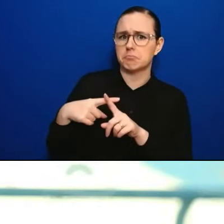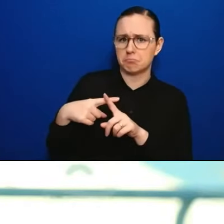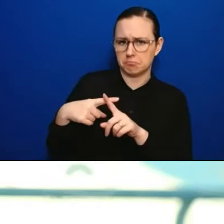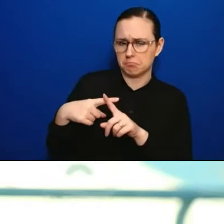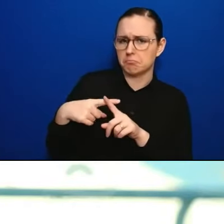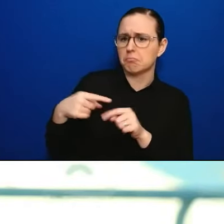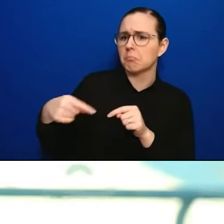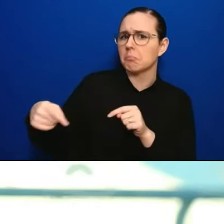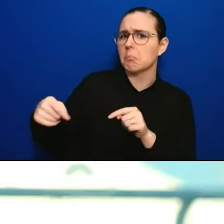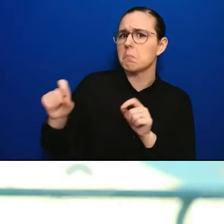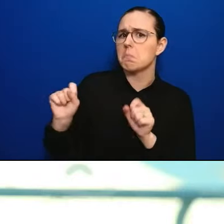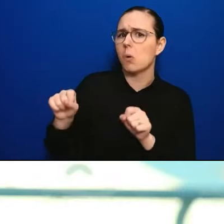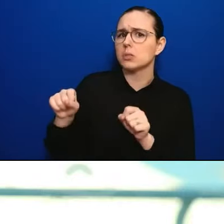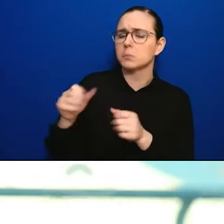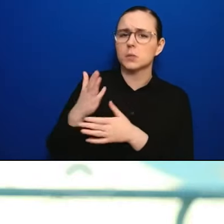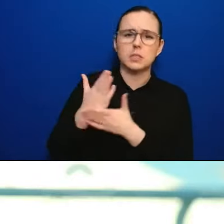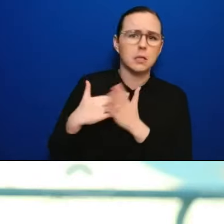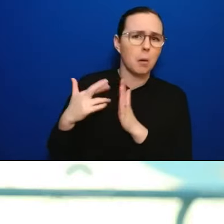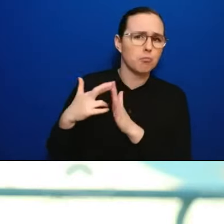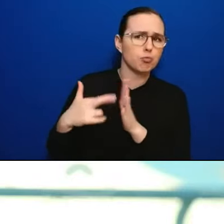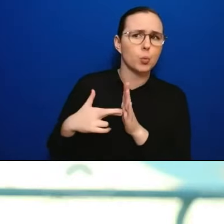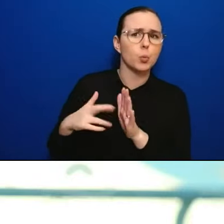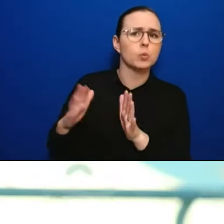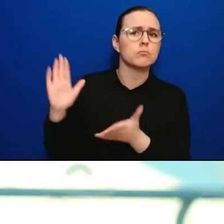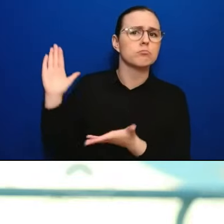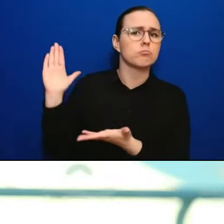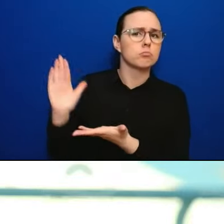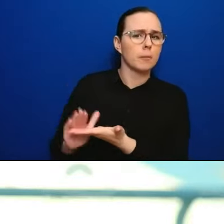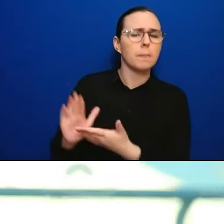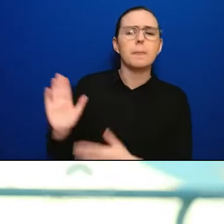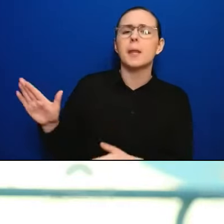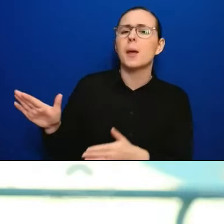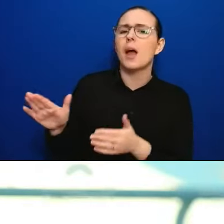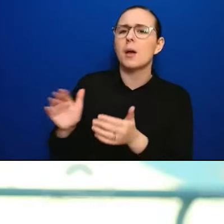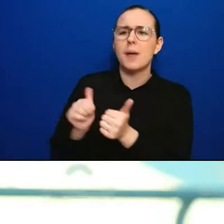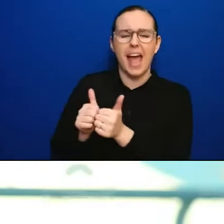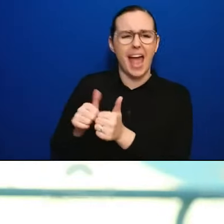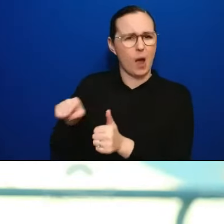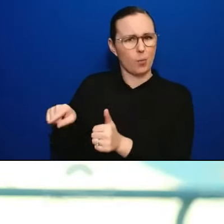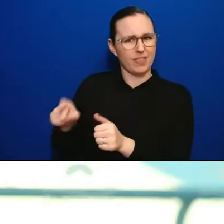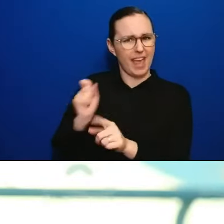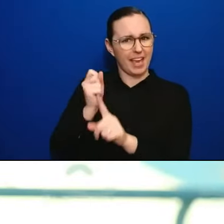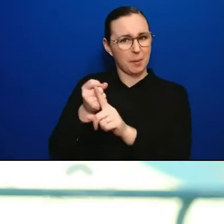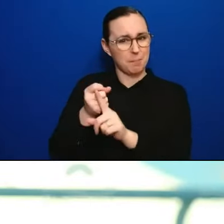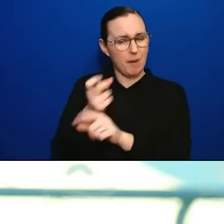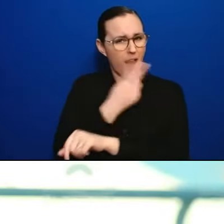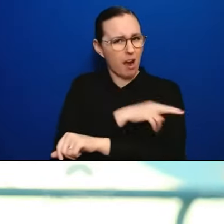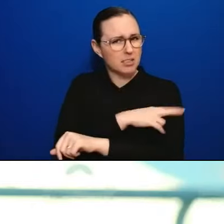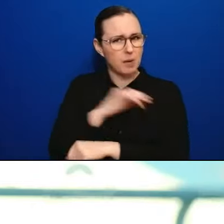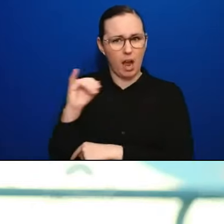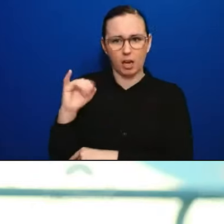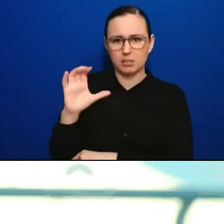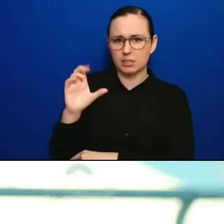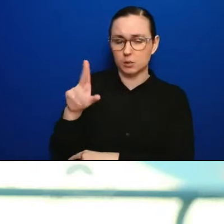talking about you've done -- you've been a little bit by optimistic by February 16th that some things will be